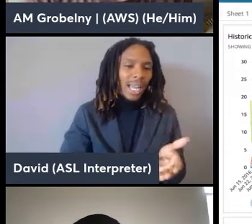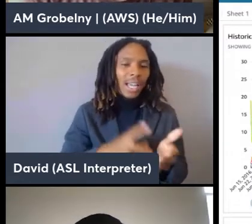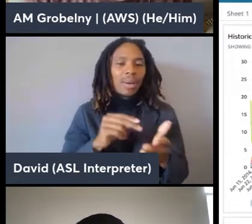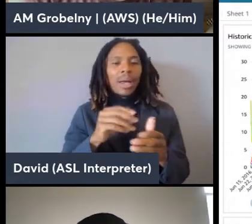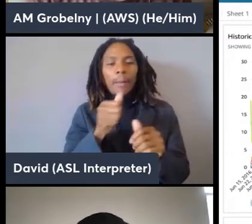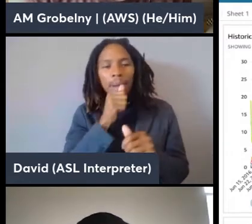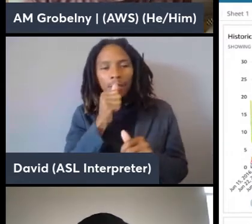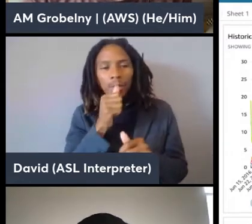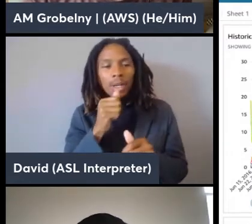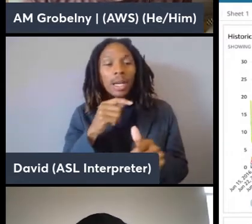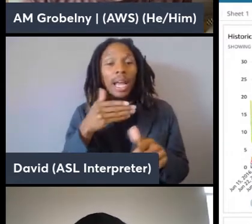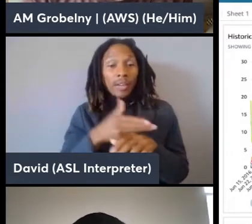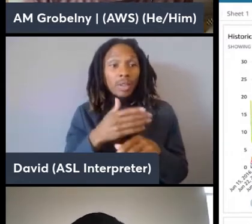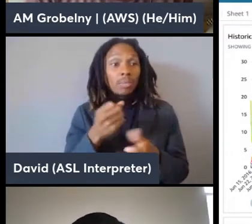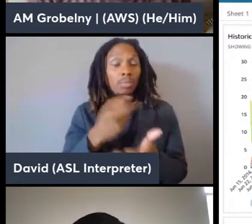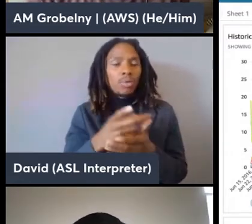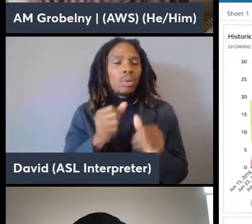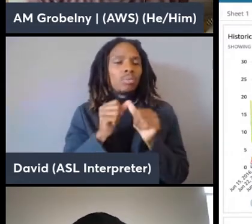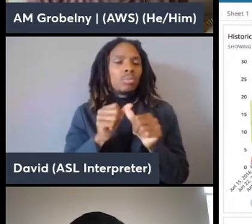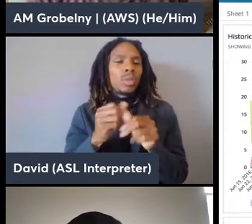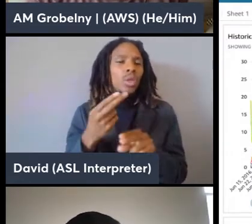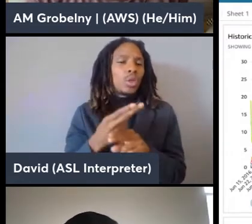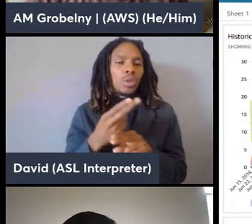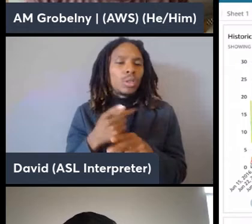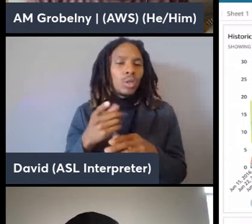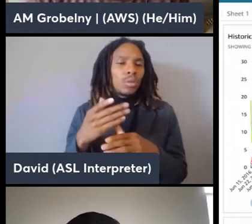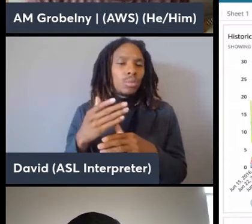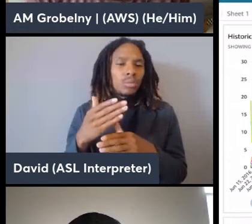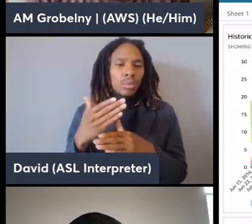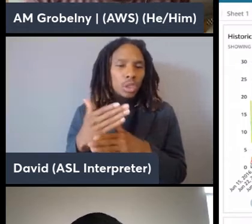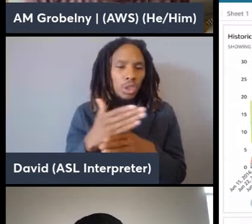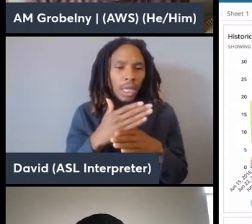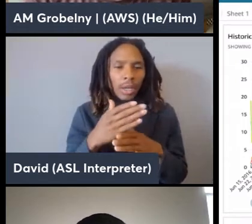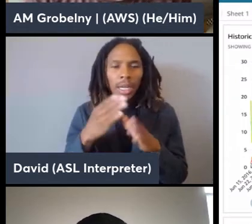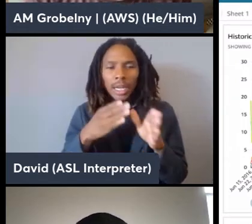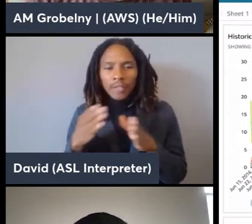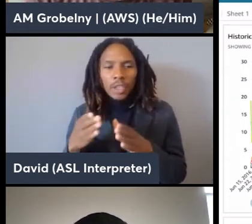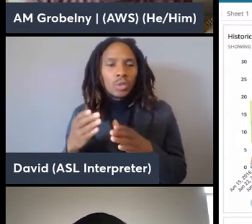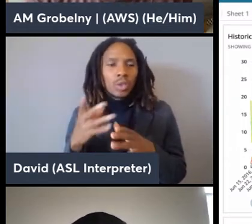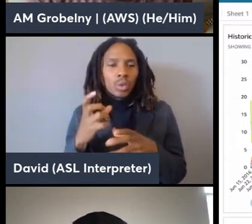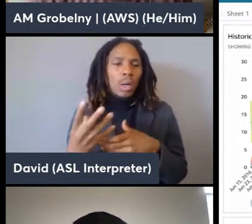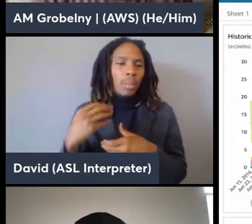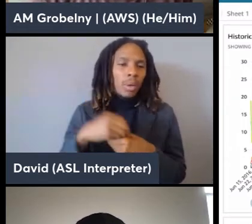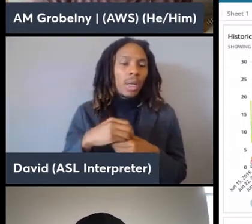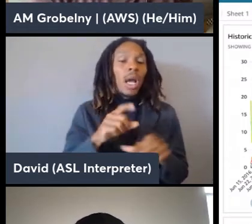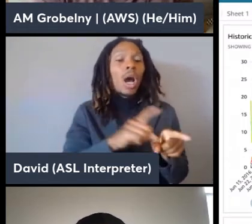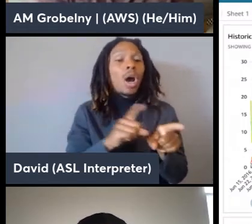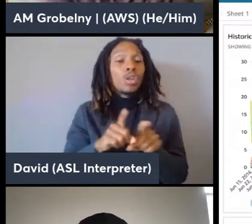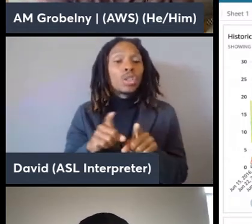for showing as many visuals through that session as needed. There is another way, which,